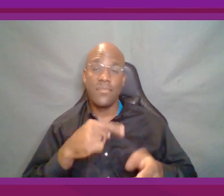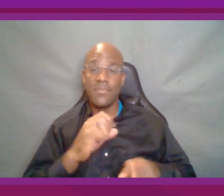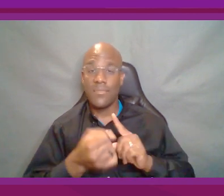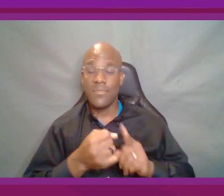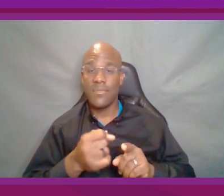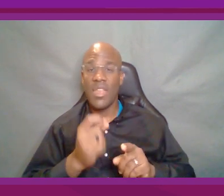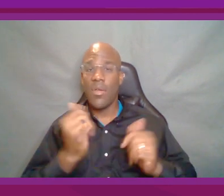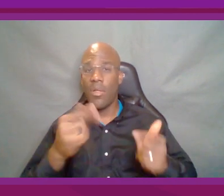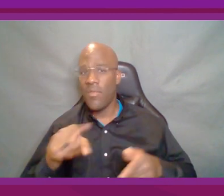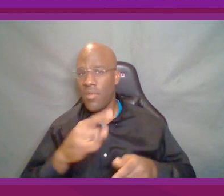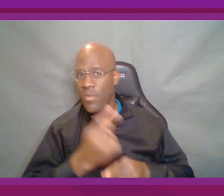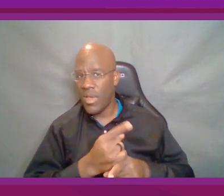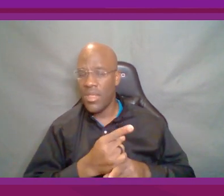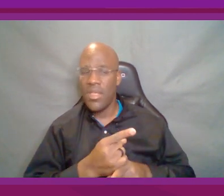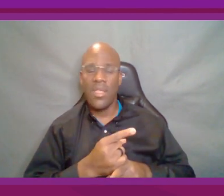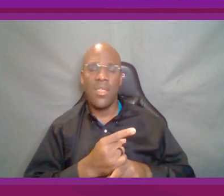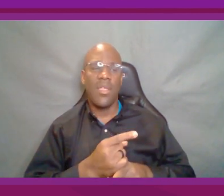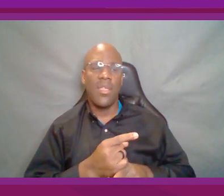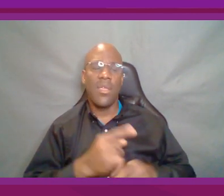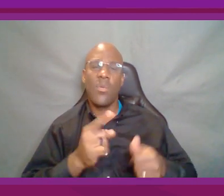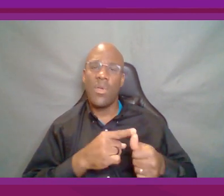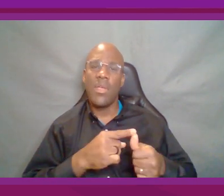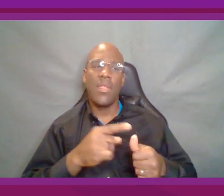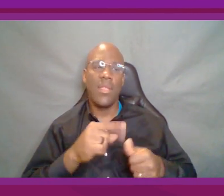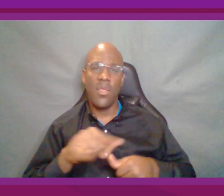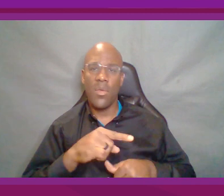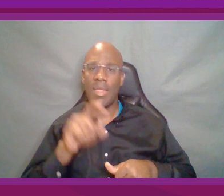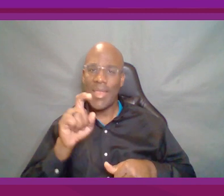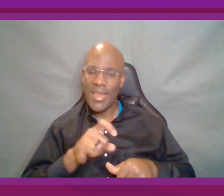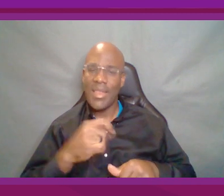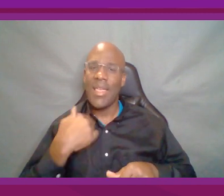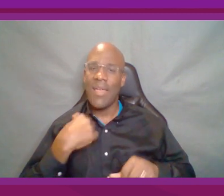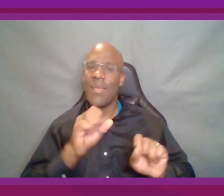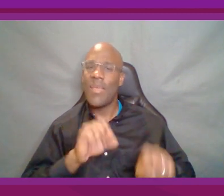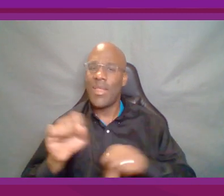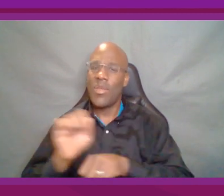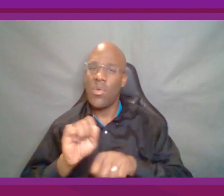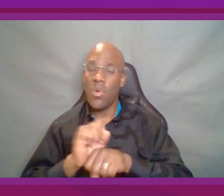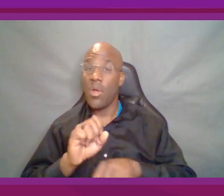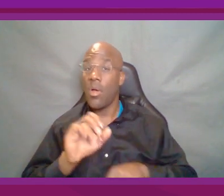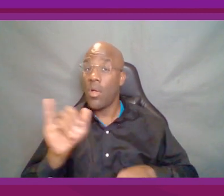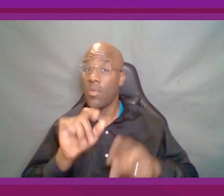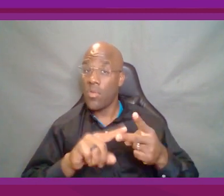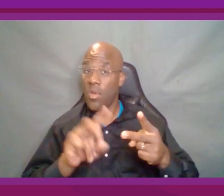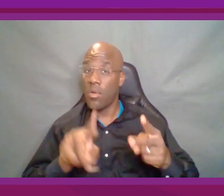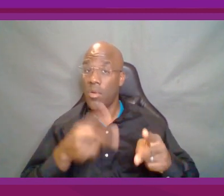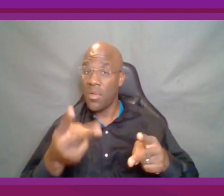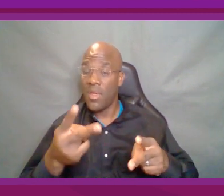all saying of, one, we have to make it possible for people to work, and two, we also have to make it possible for people to not work, because